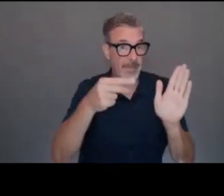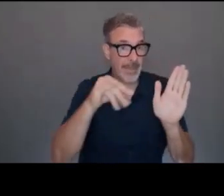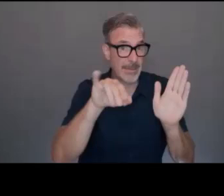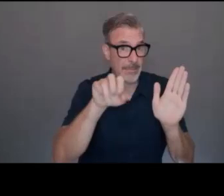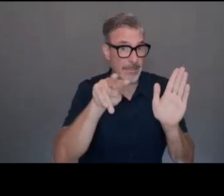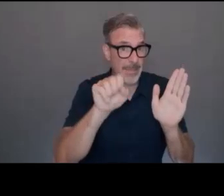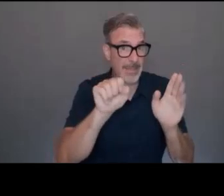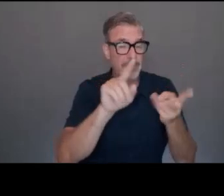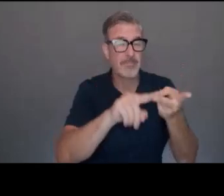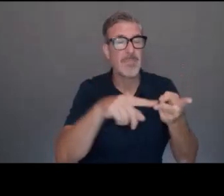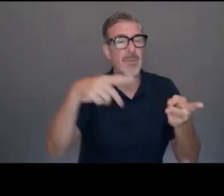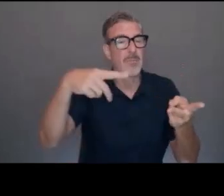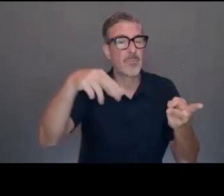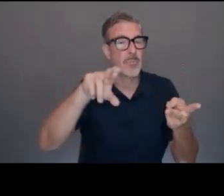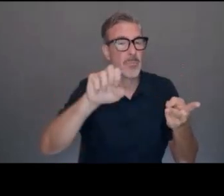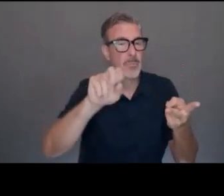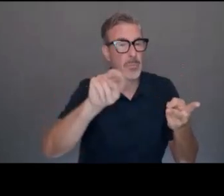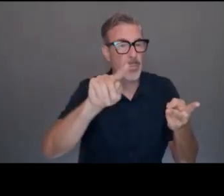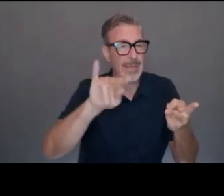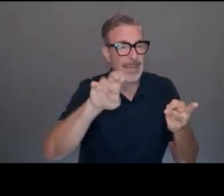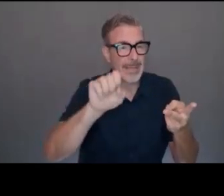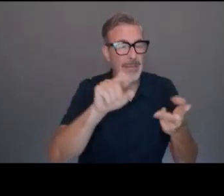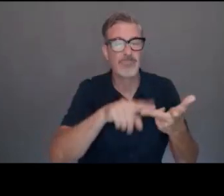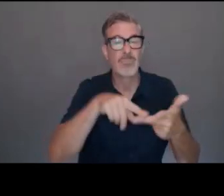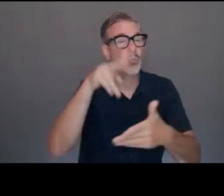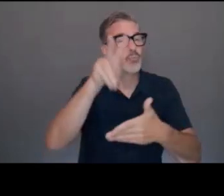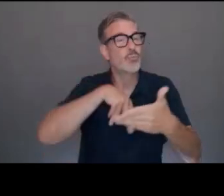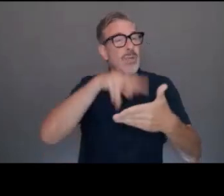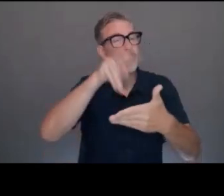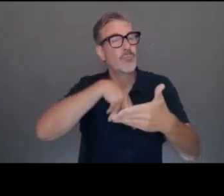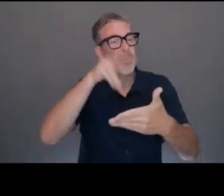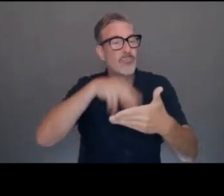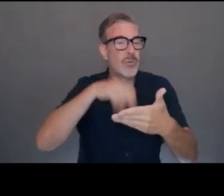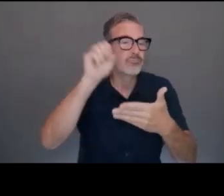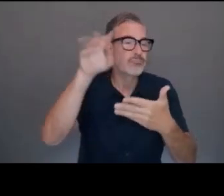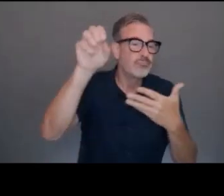reading events, workshops, performances, and screenings.